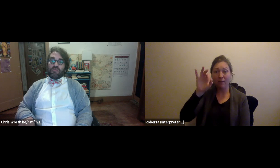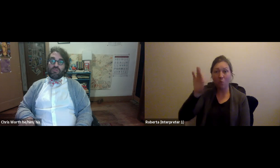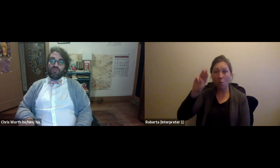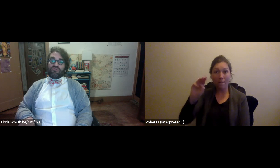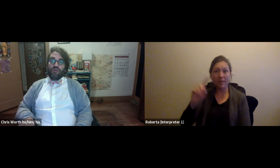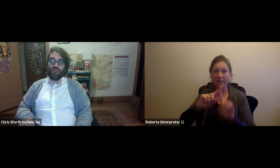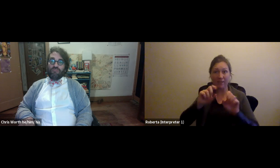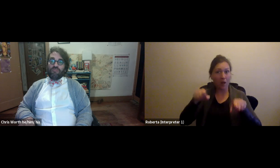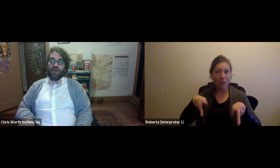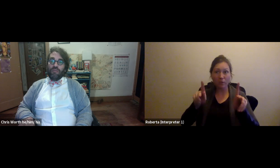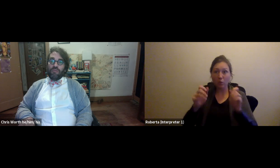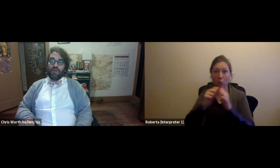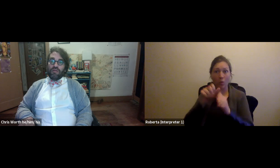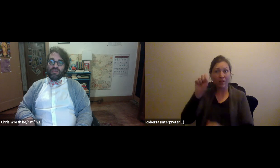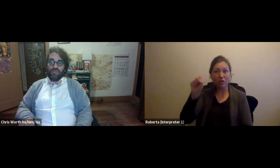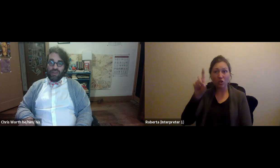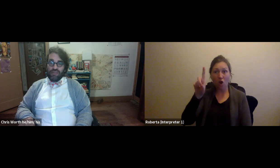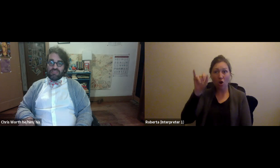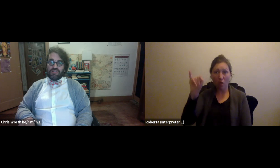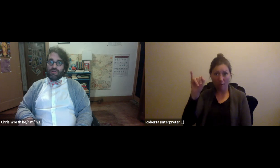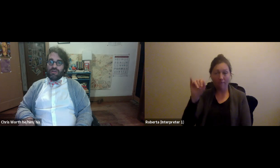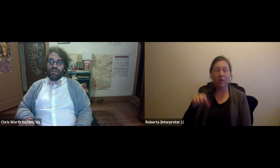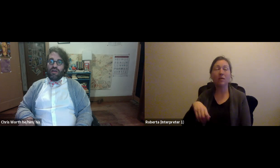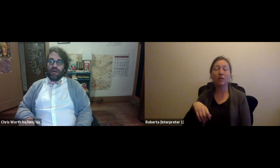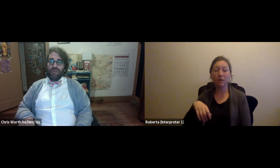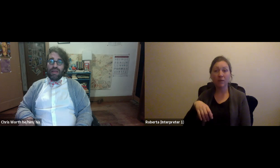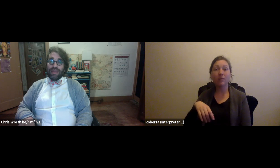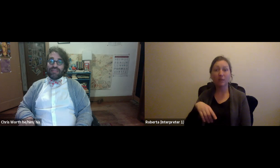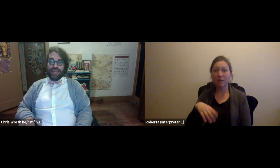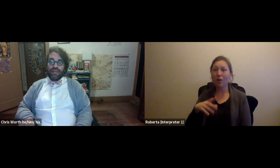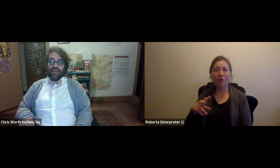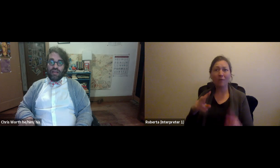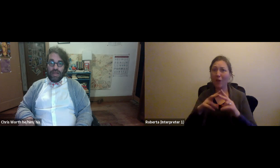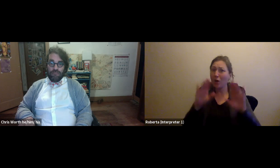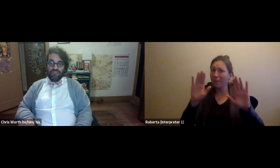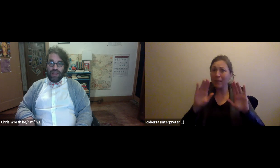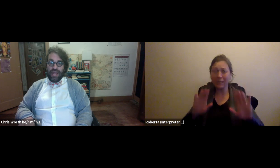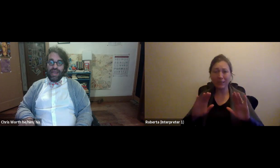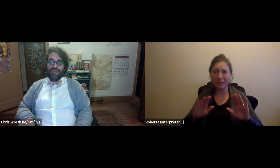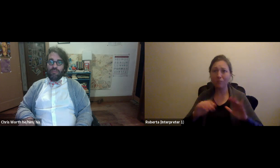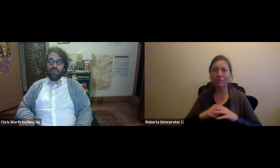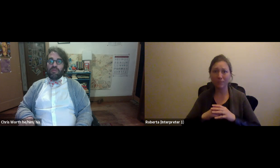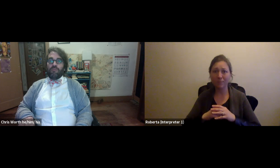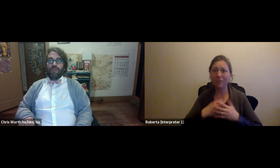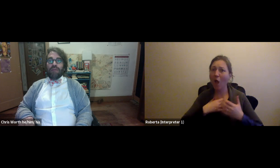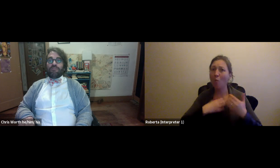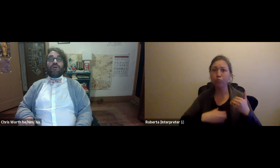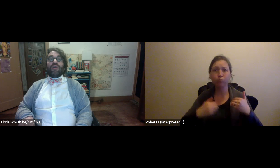through Starkloff Disability Institute are pretty amazing. I wish I had had them when I was going